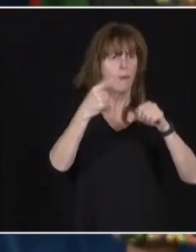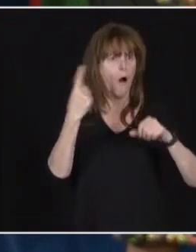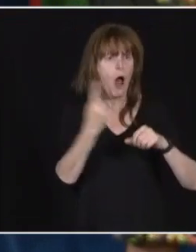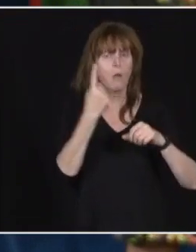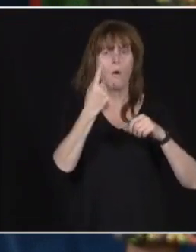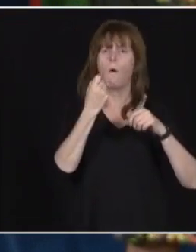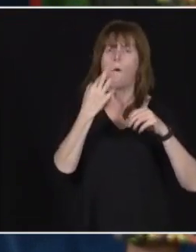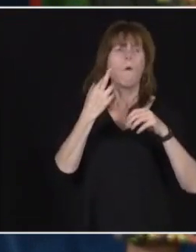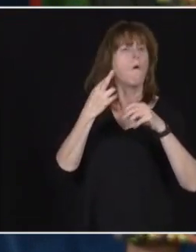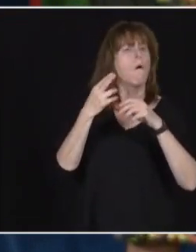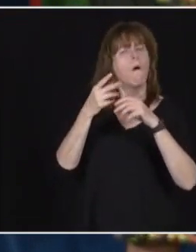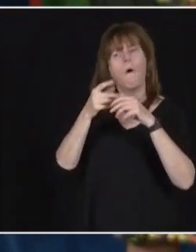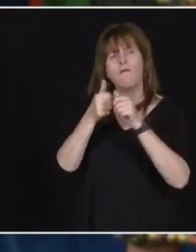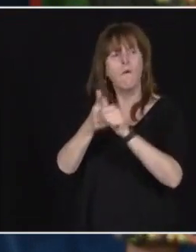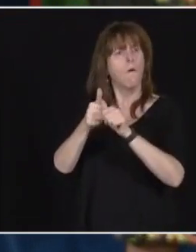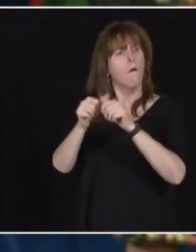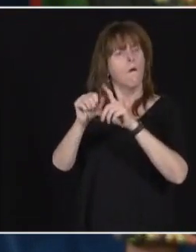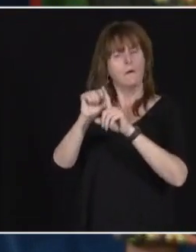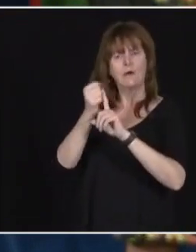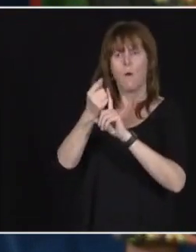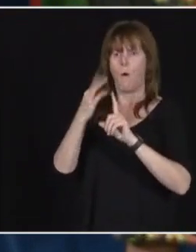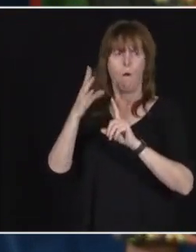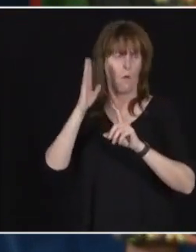Make it mandatory?